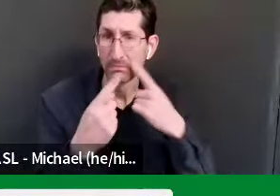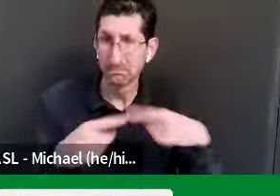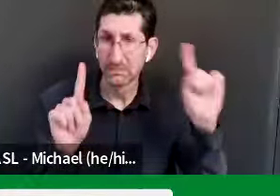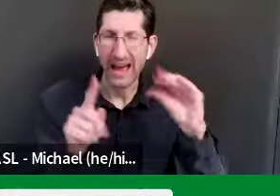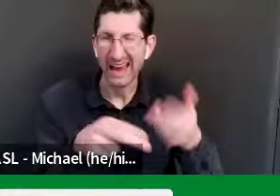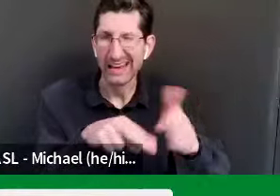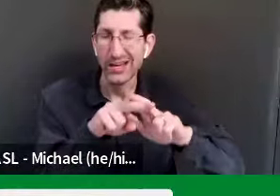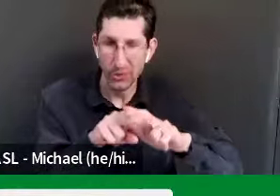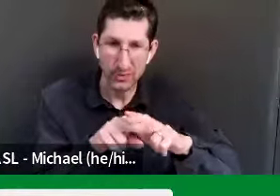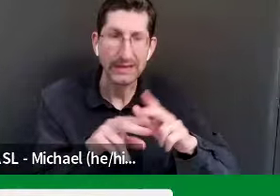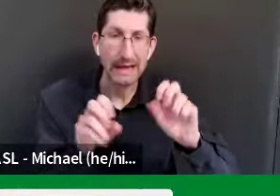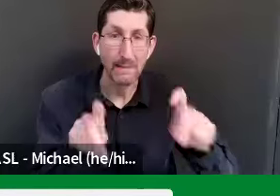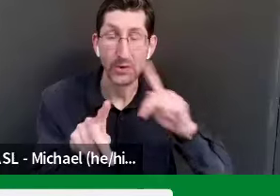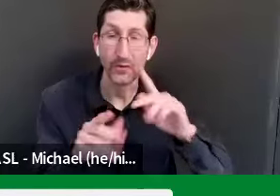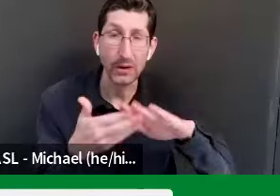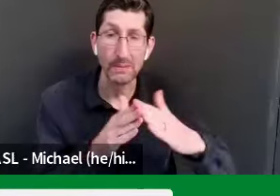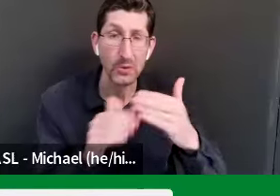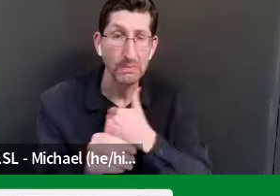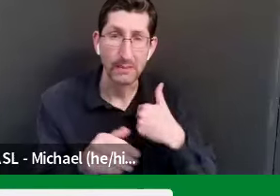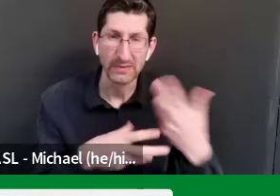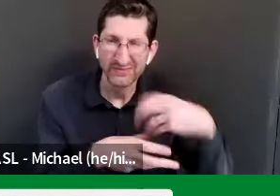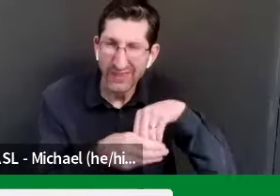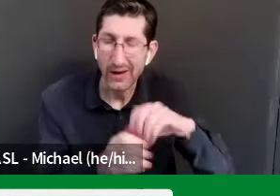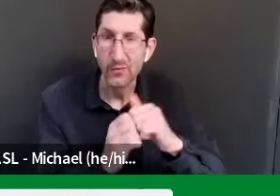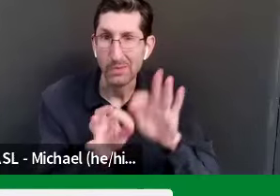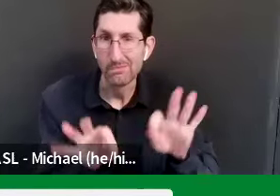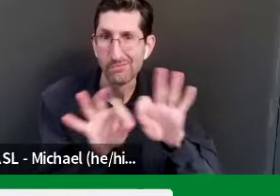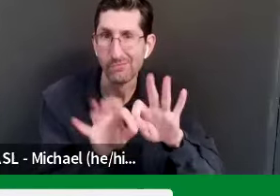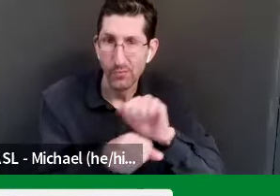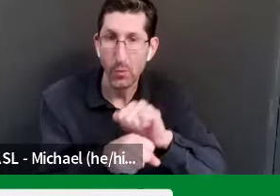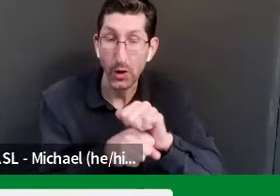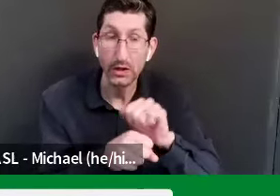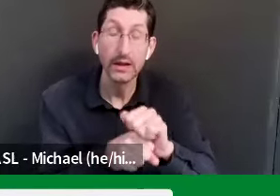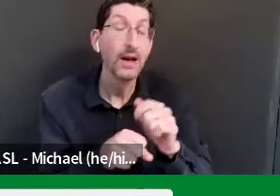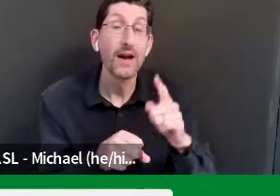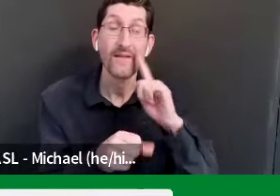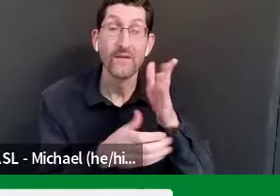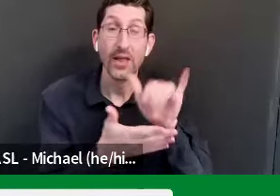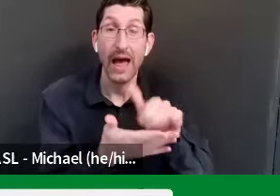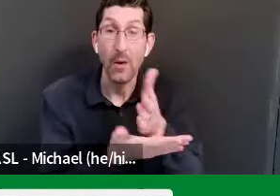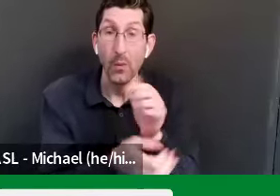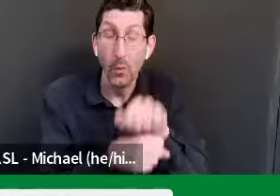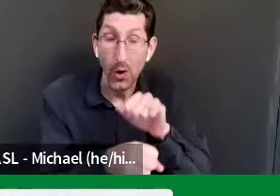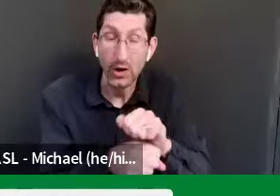RTAG EXECUTIVE BOARD DISCUSS WAYS TO MAKE THE MEETINGS MORE PRODUCTIVE AND INCREASE OPPORTUNITIES FOR COMMUNITY MEMBERS TO PARTICIPATE IN